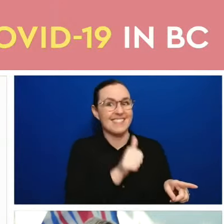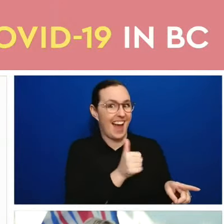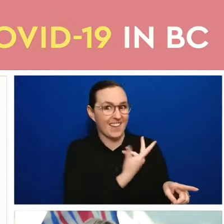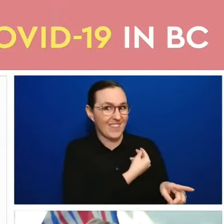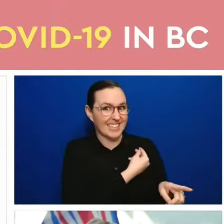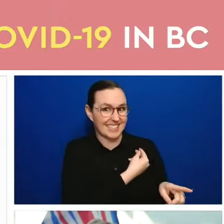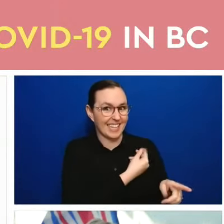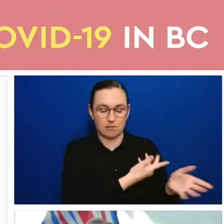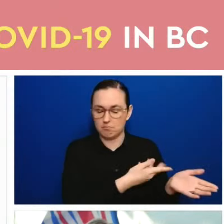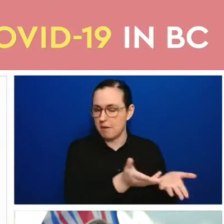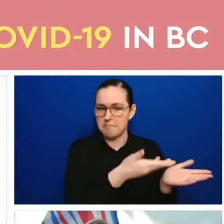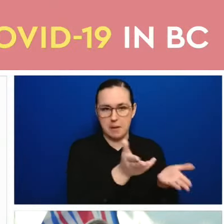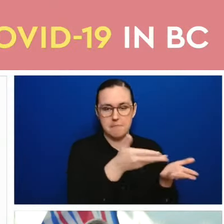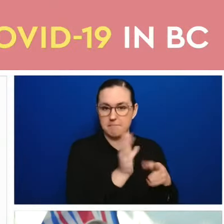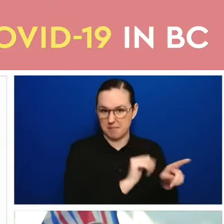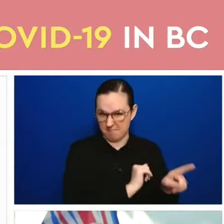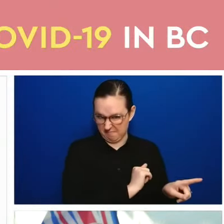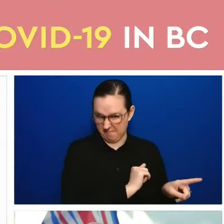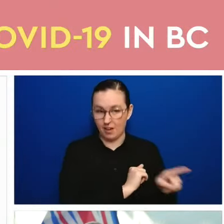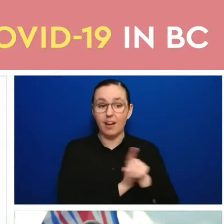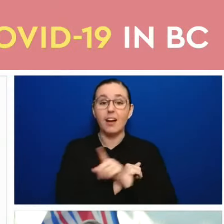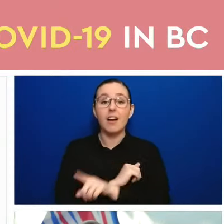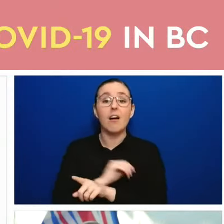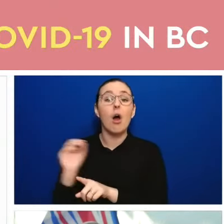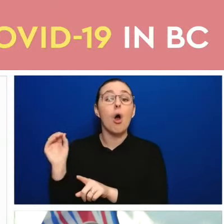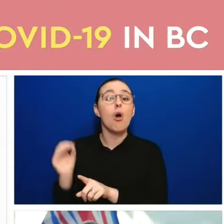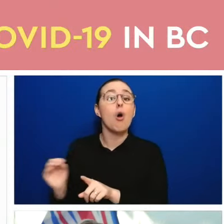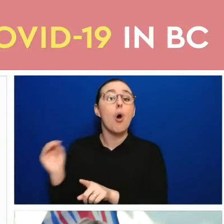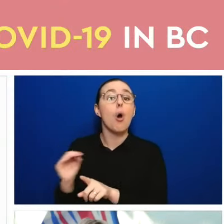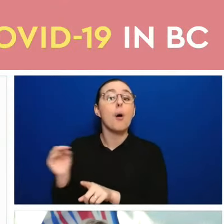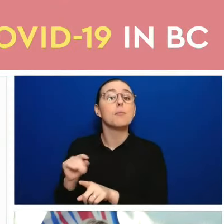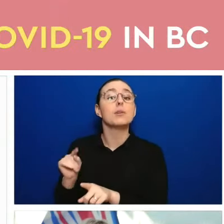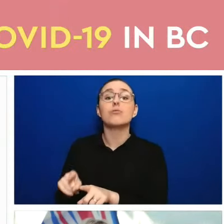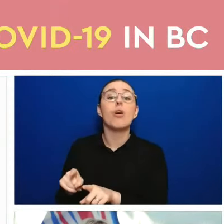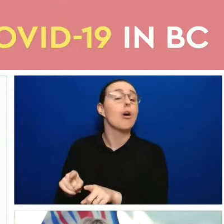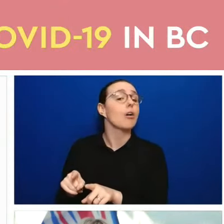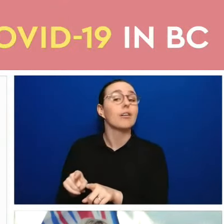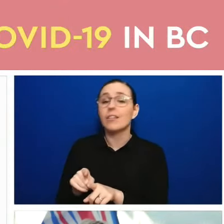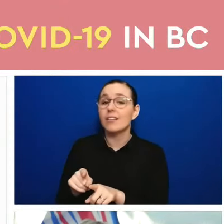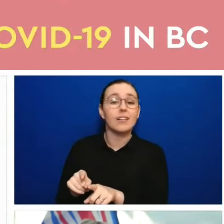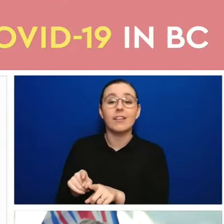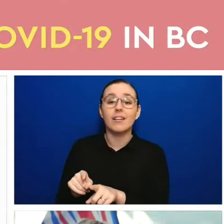younger people who are more likely to be unvaccinated.